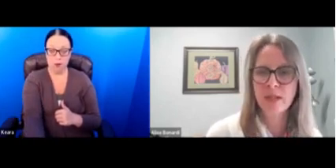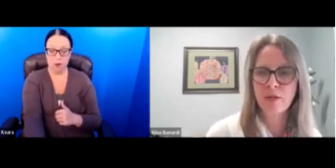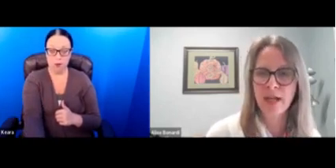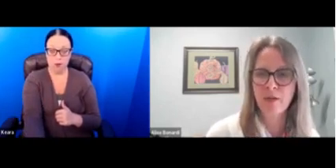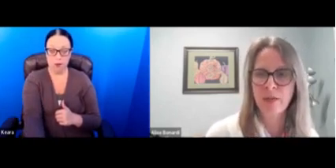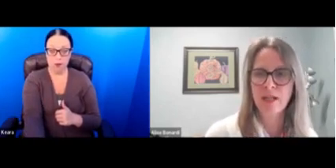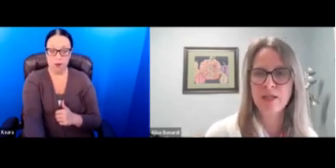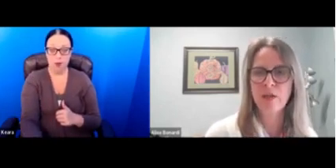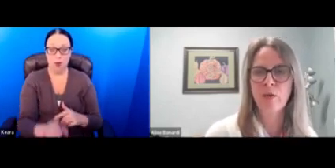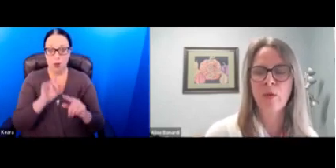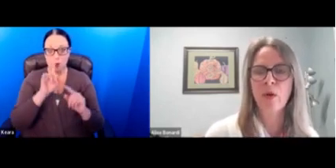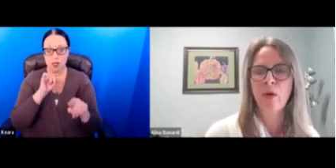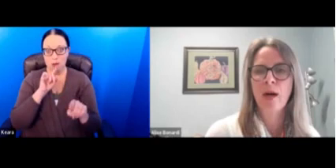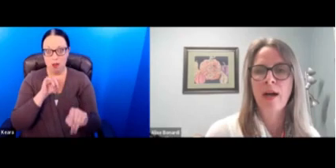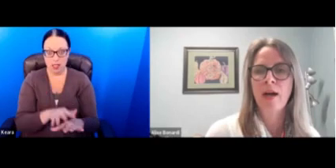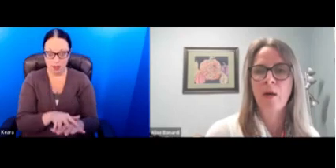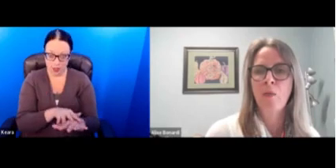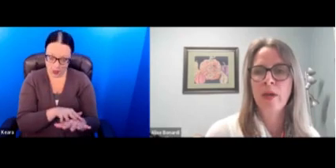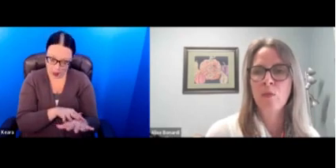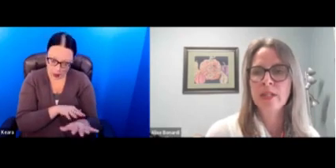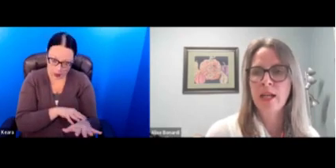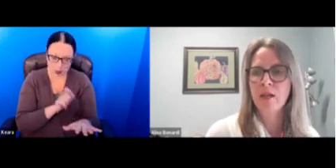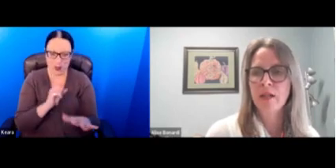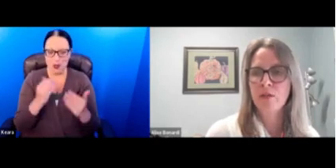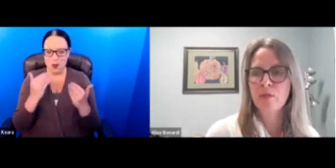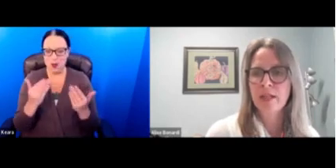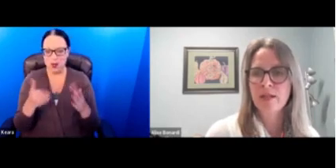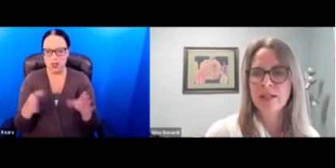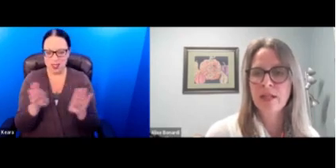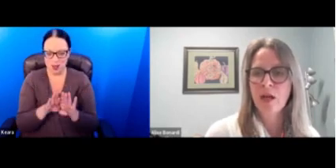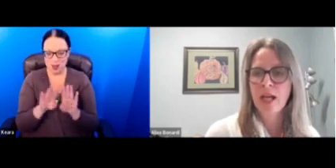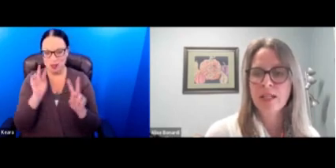slowed down a bit. So we will take a look at the results. It